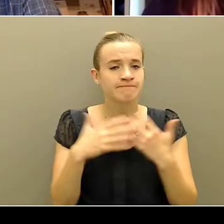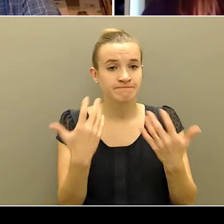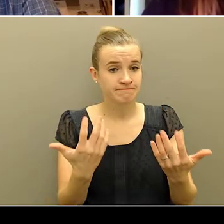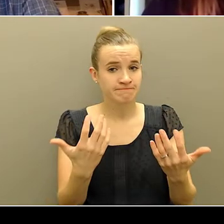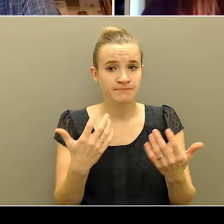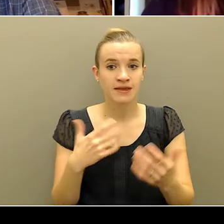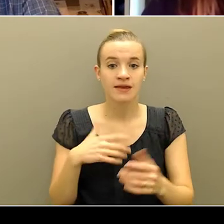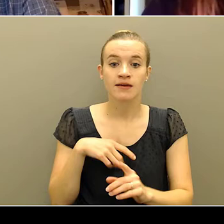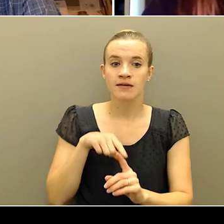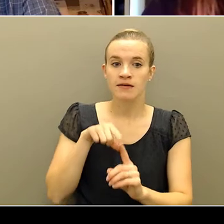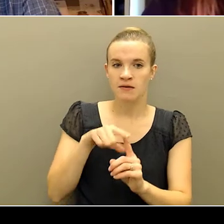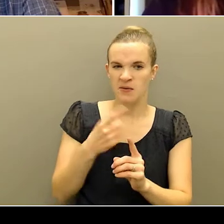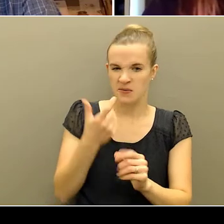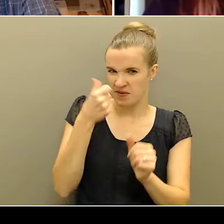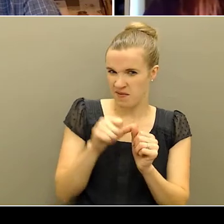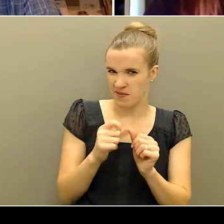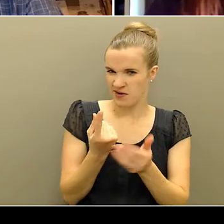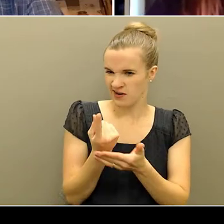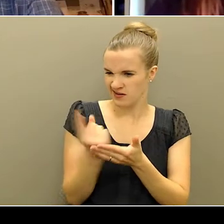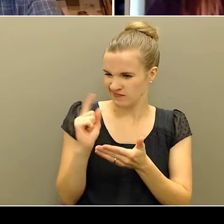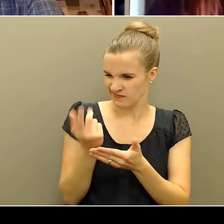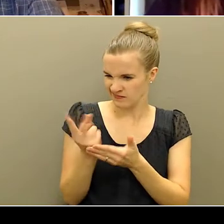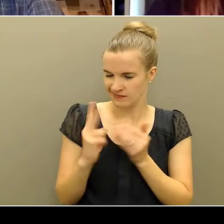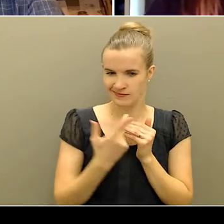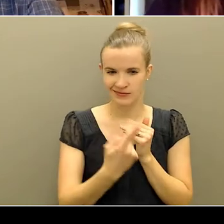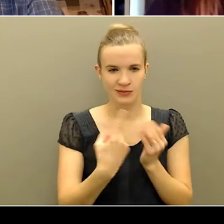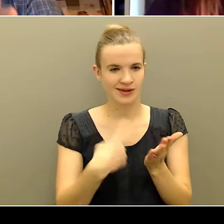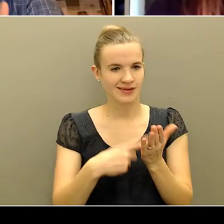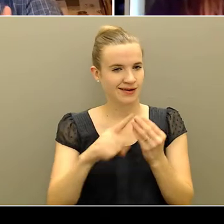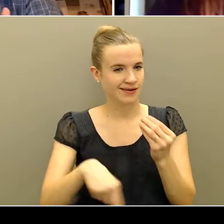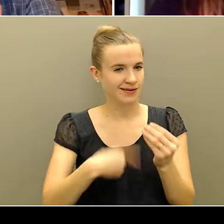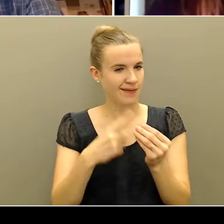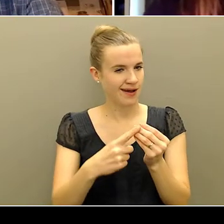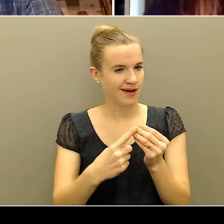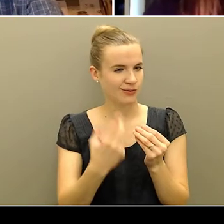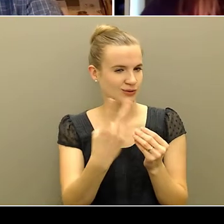I think is, you know, the difference between inclusive recreation and what